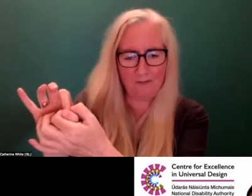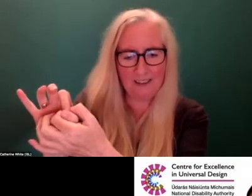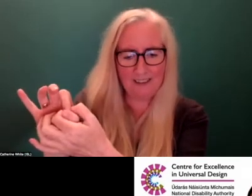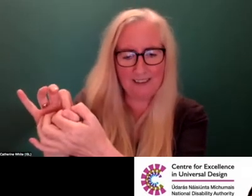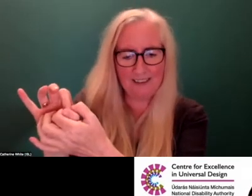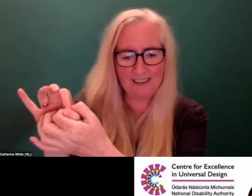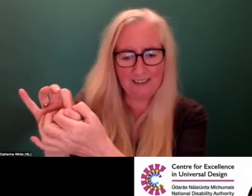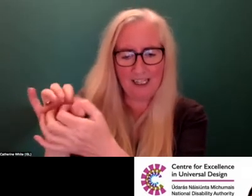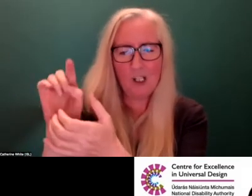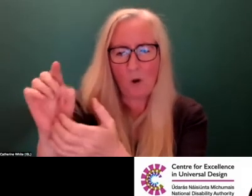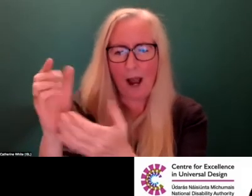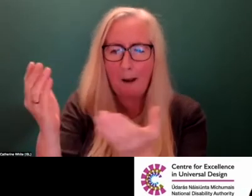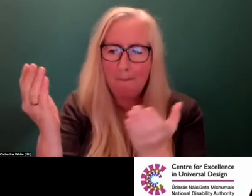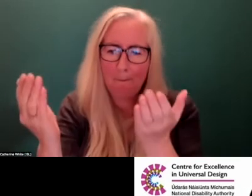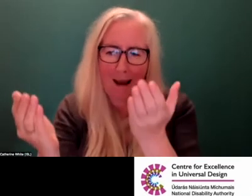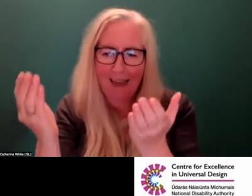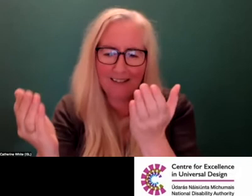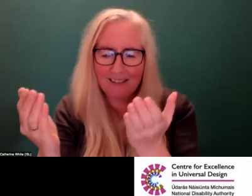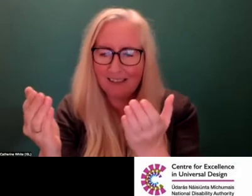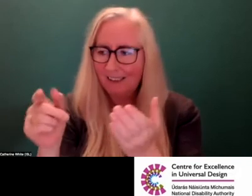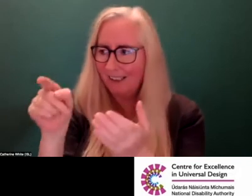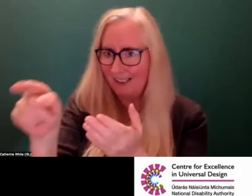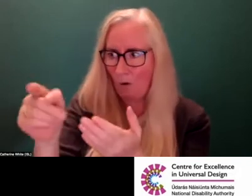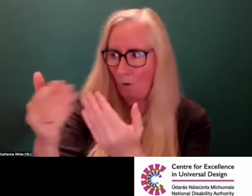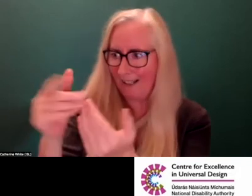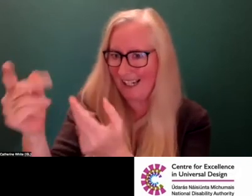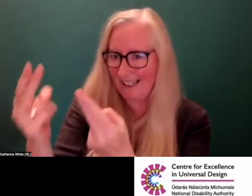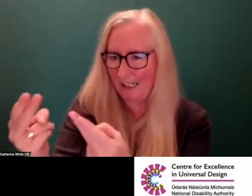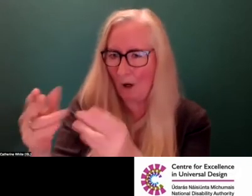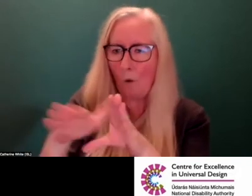And they balancing that with the needs of the family.